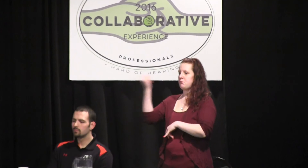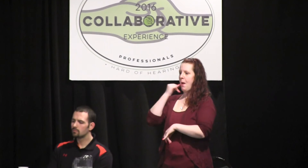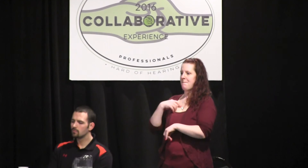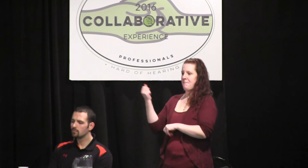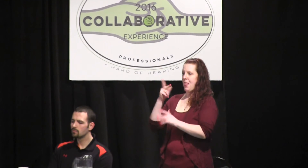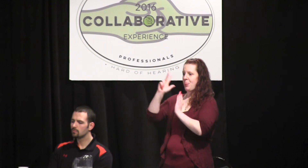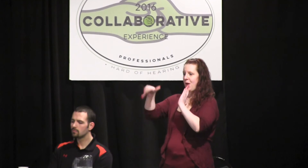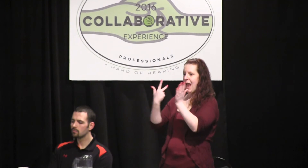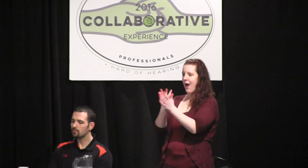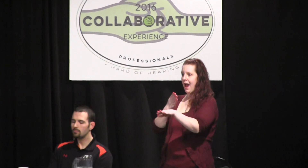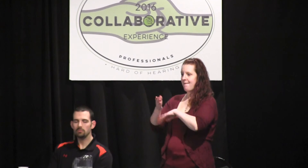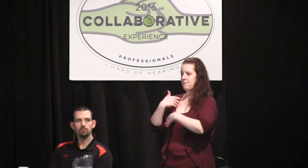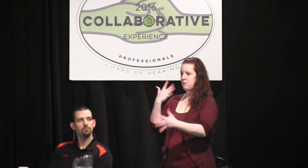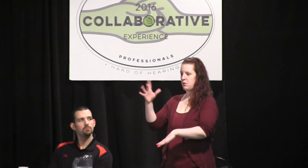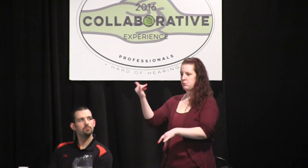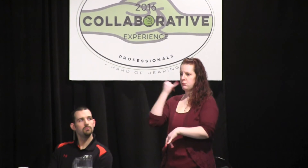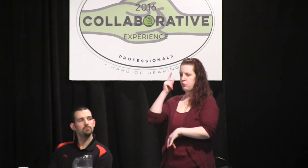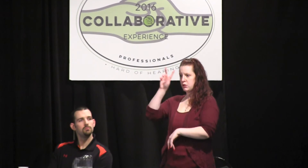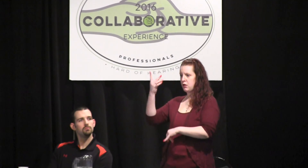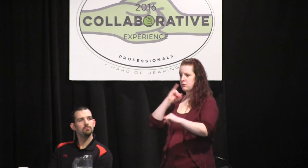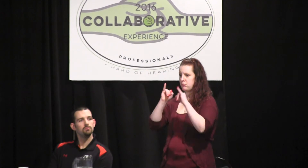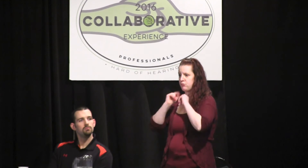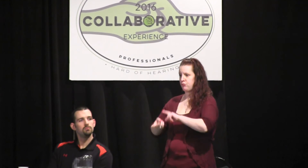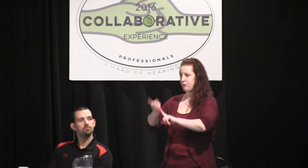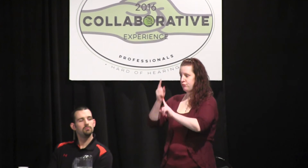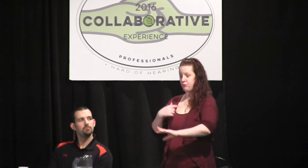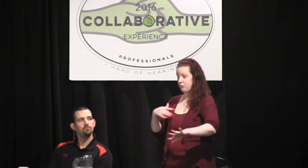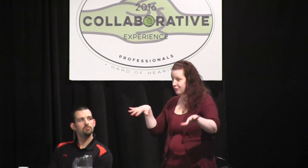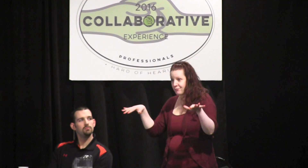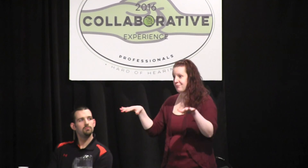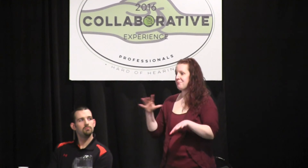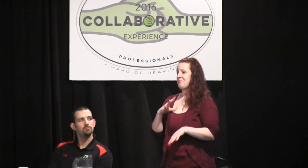at the first interview. They called me back three hours after my interview.